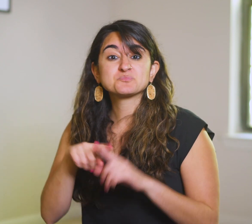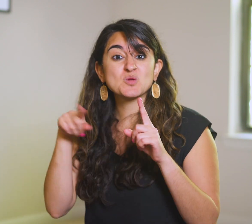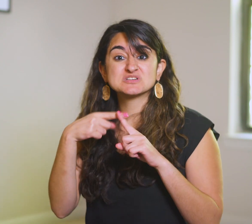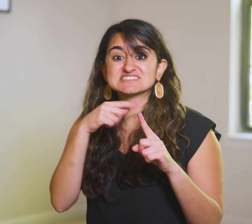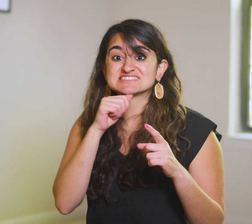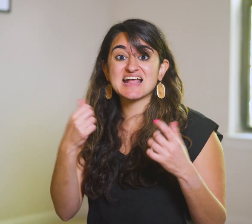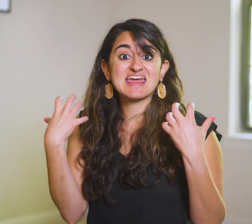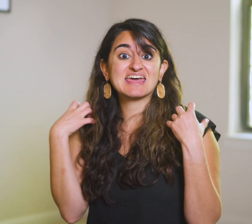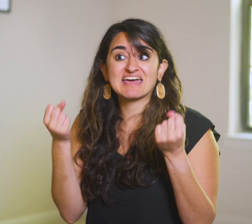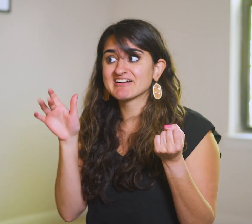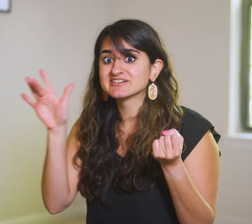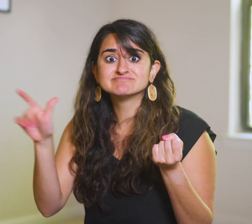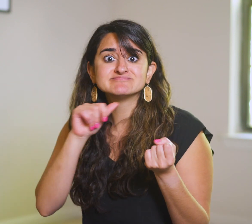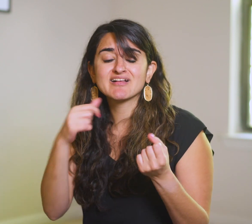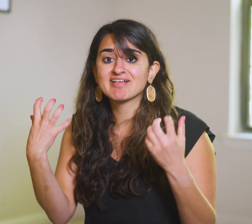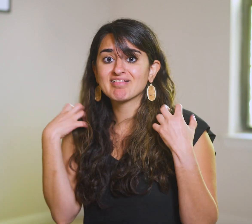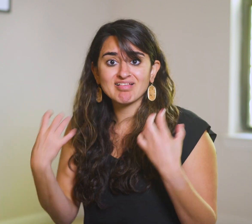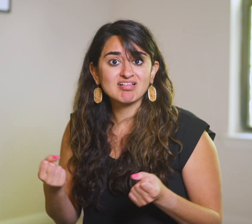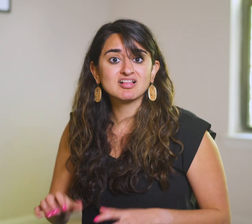But she’s not healed when she touches Him.